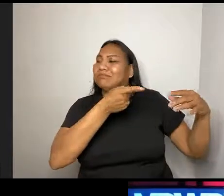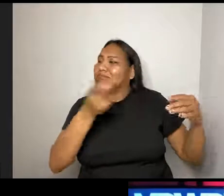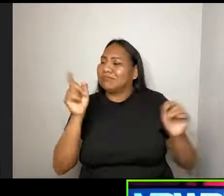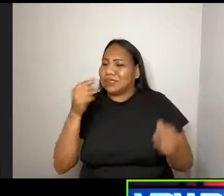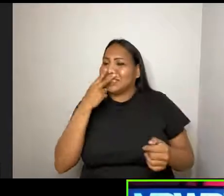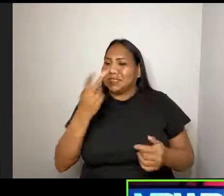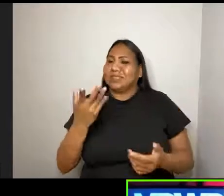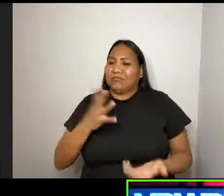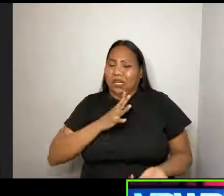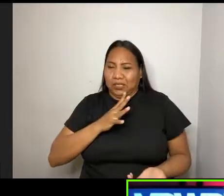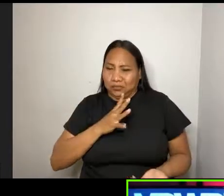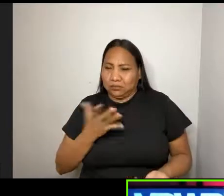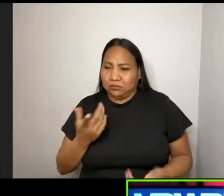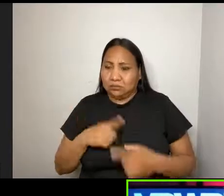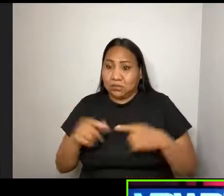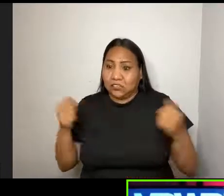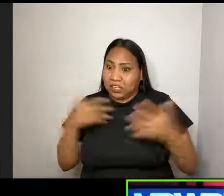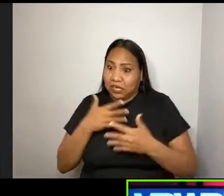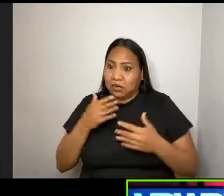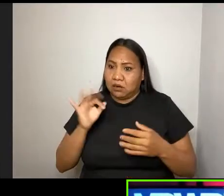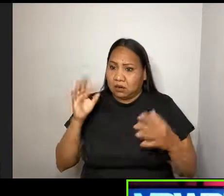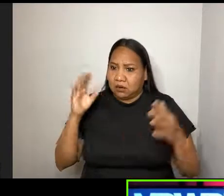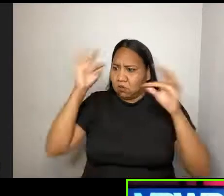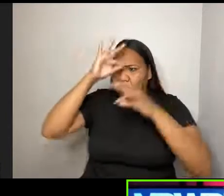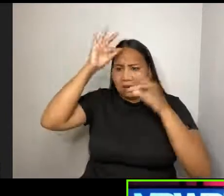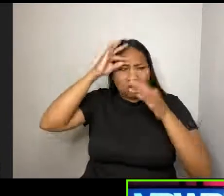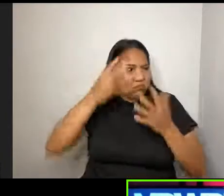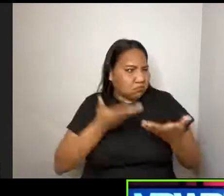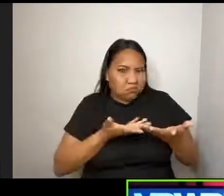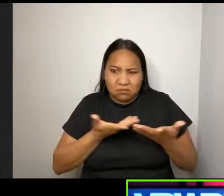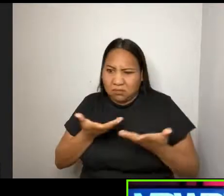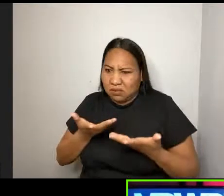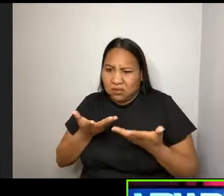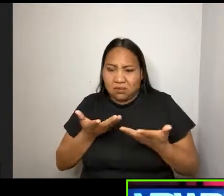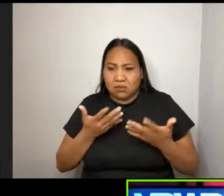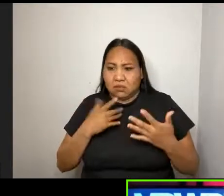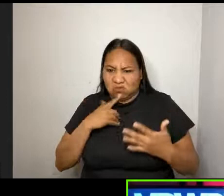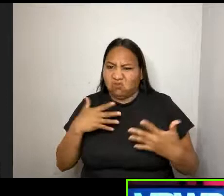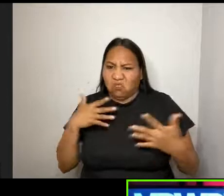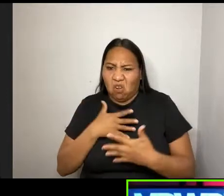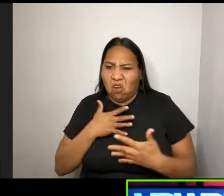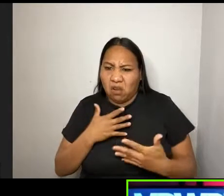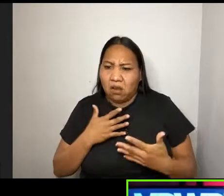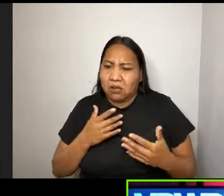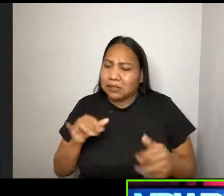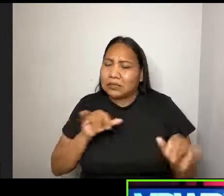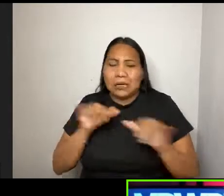and it is also biased and you are never going to break down those biases that have been ingrained